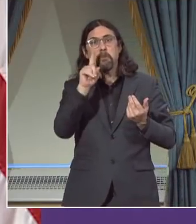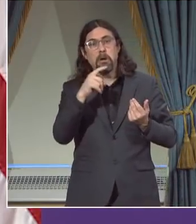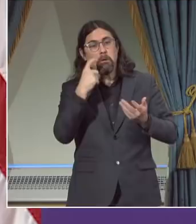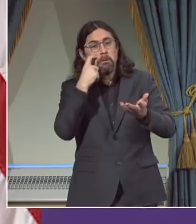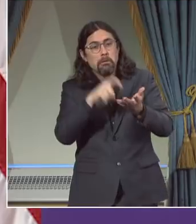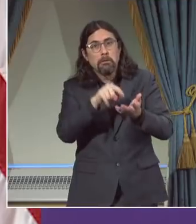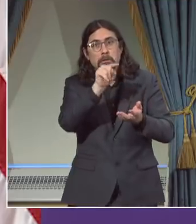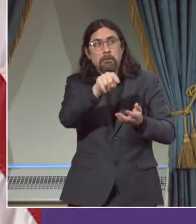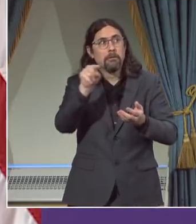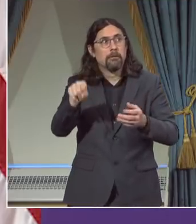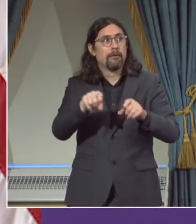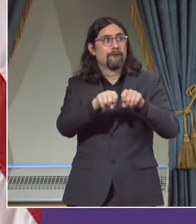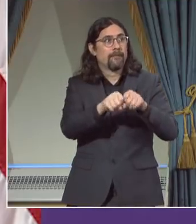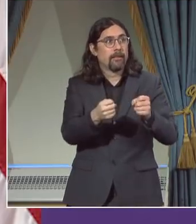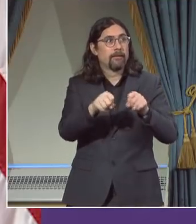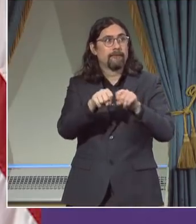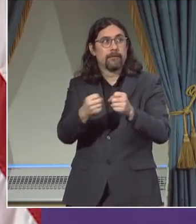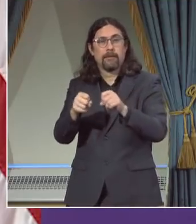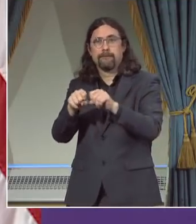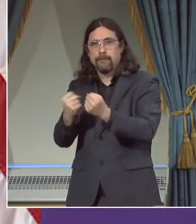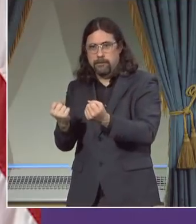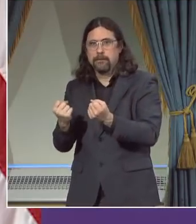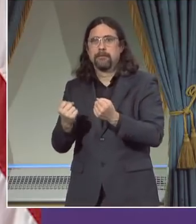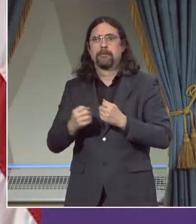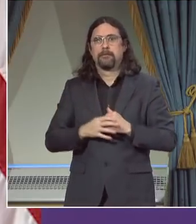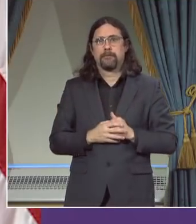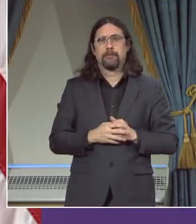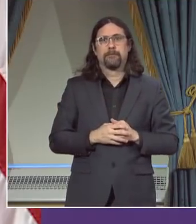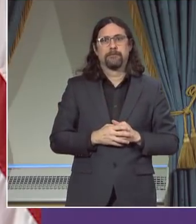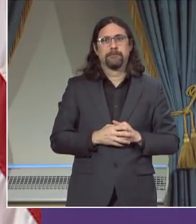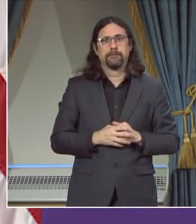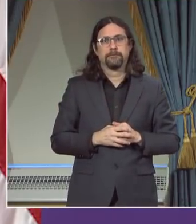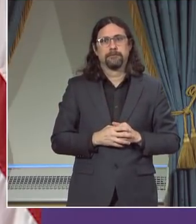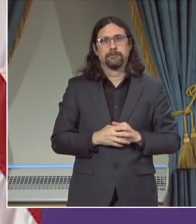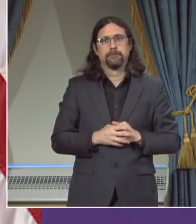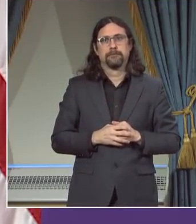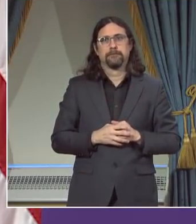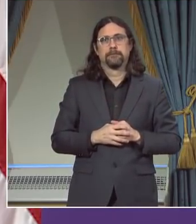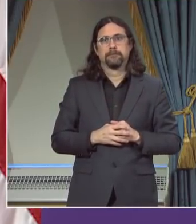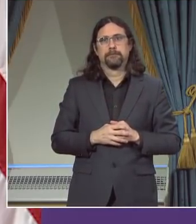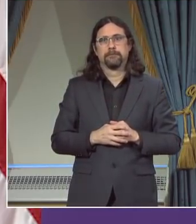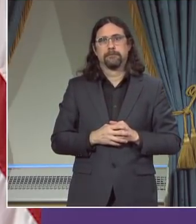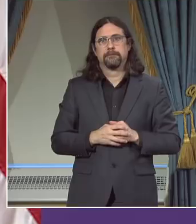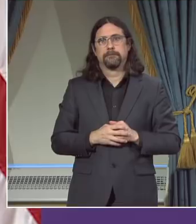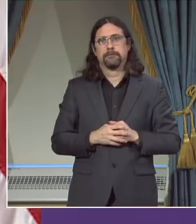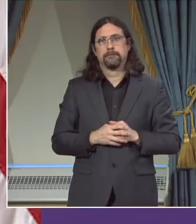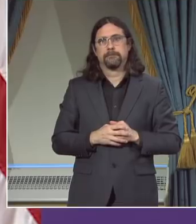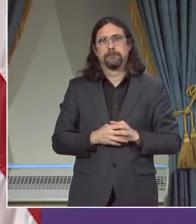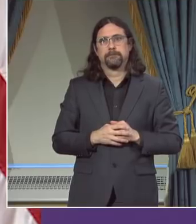CONSISTENT VIOALTION OF THE NEW STANDARDS, WE